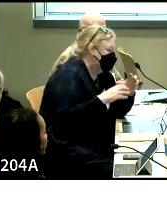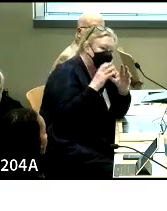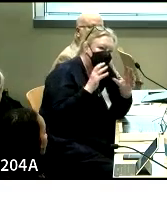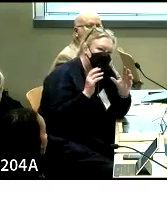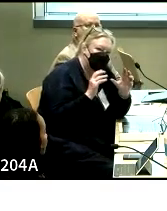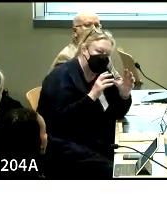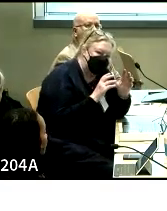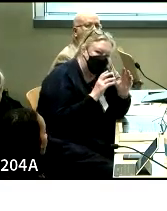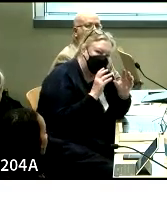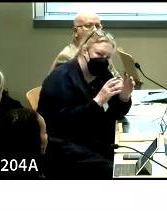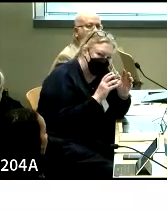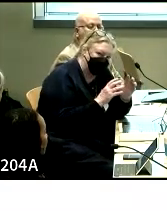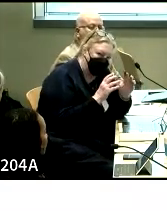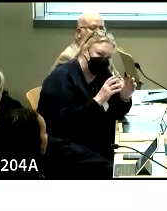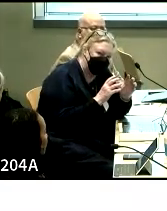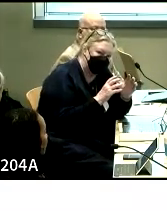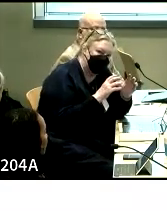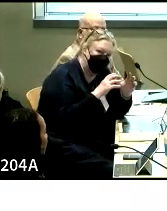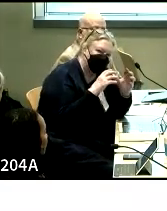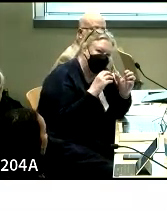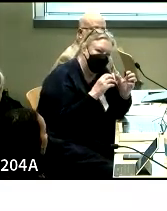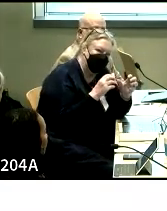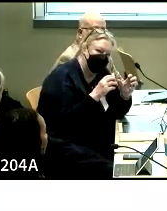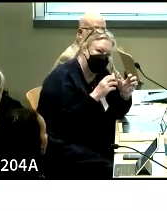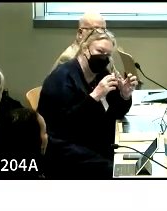it's not a strategic planning process, but it's really a,